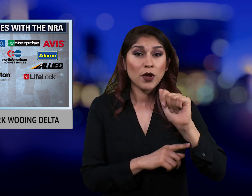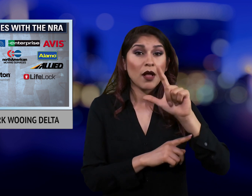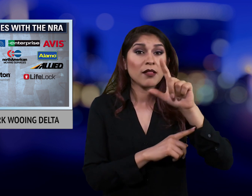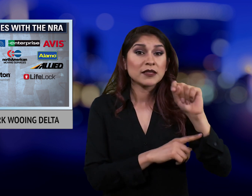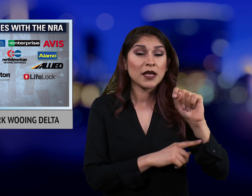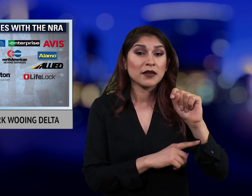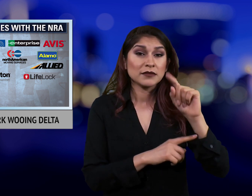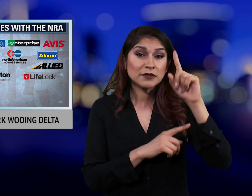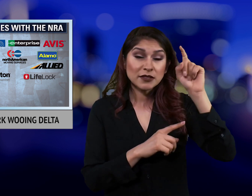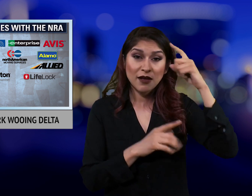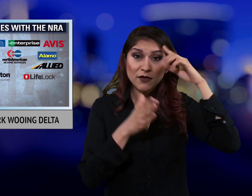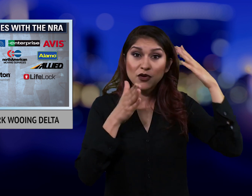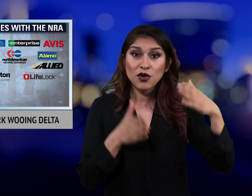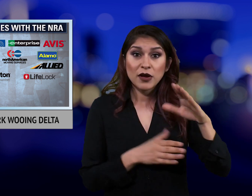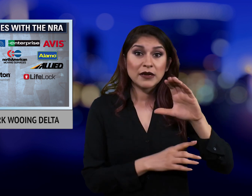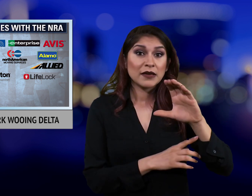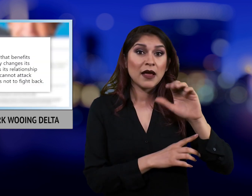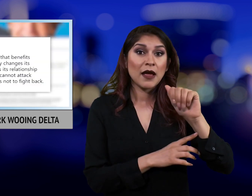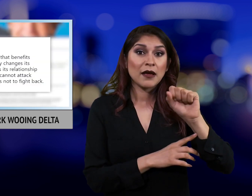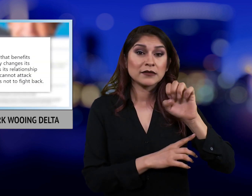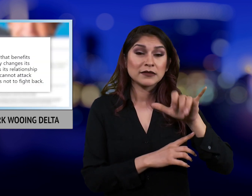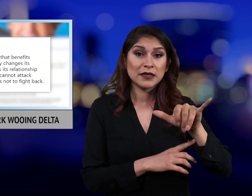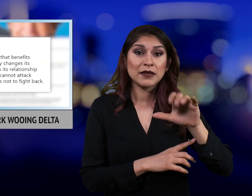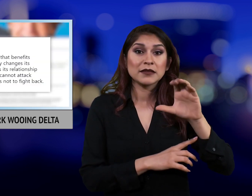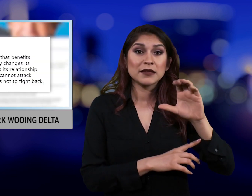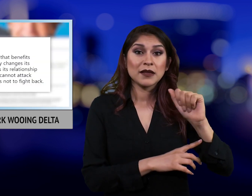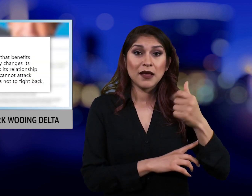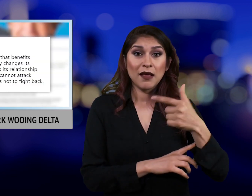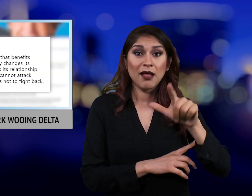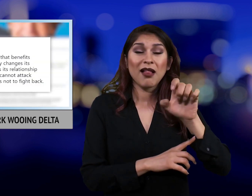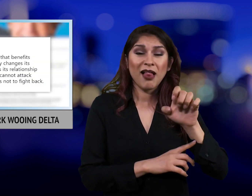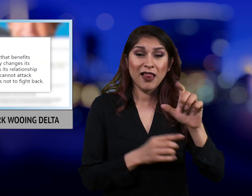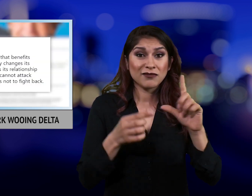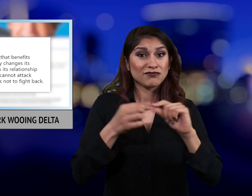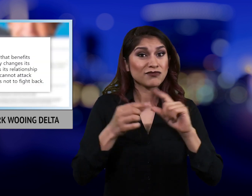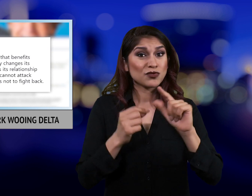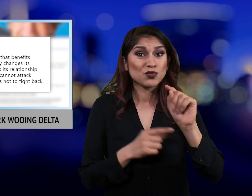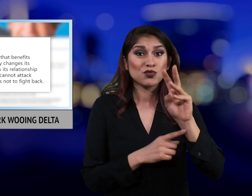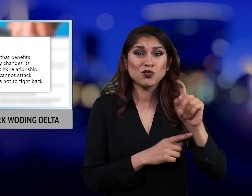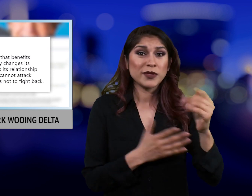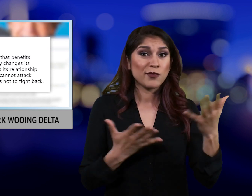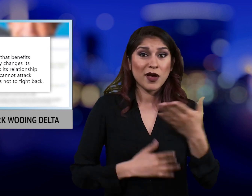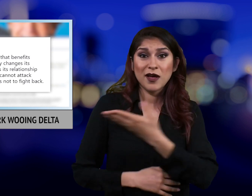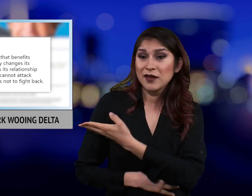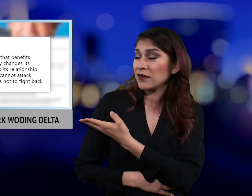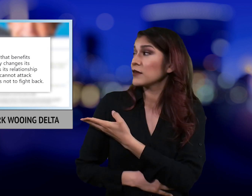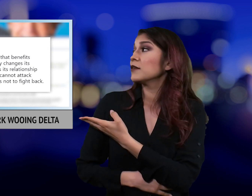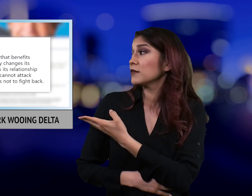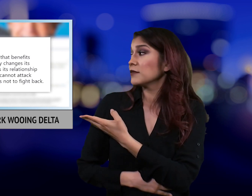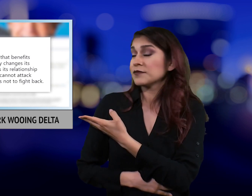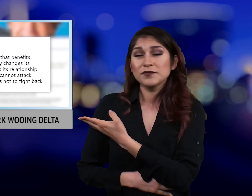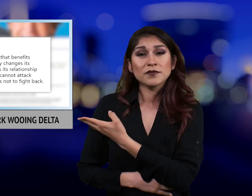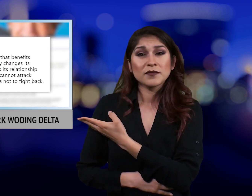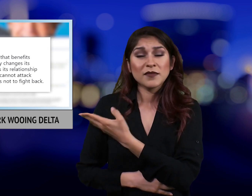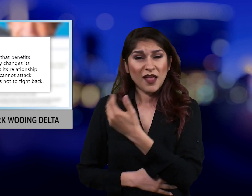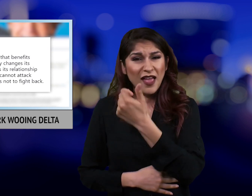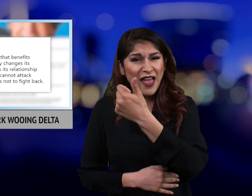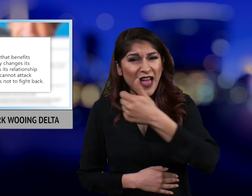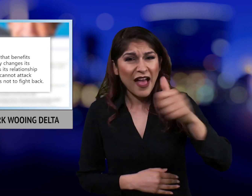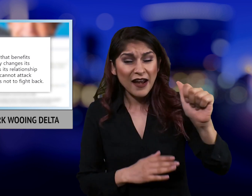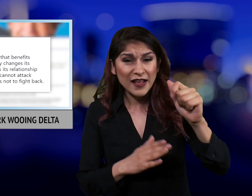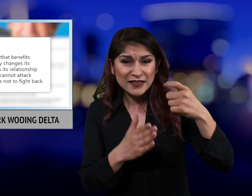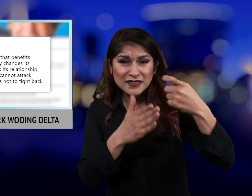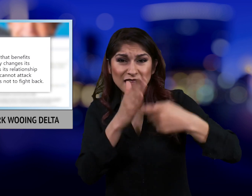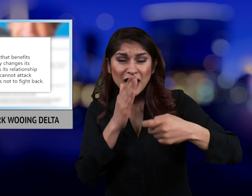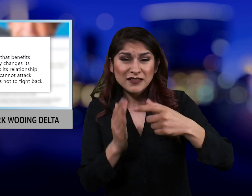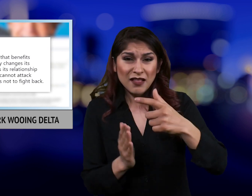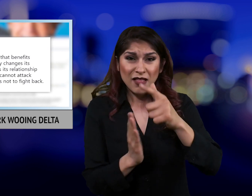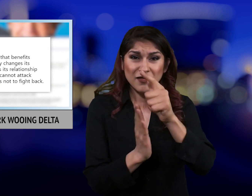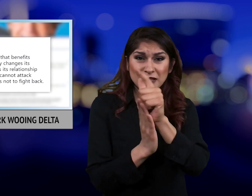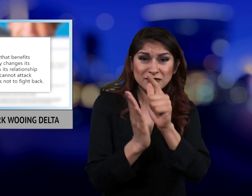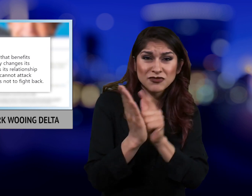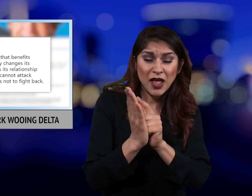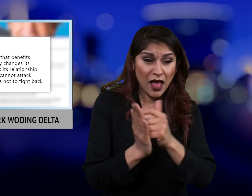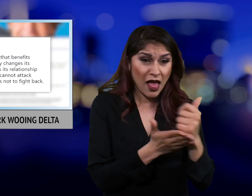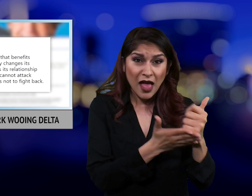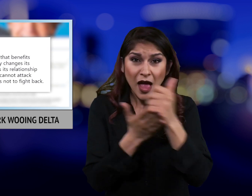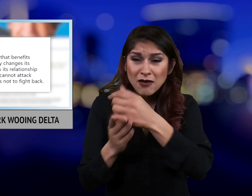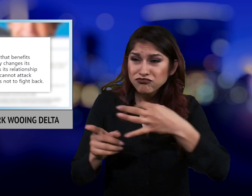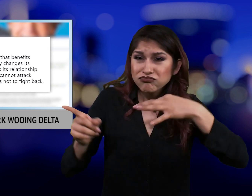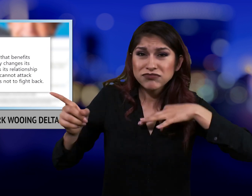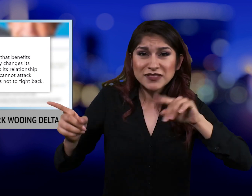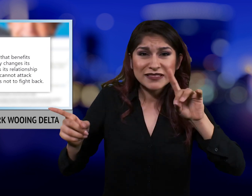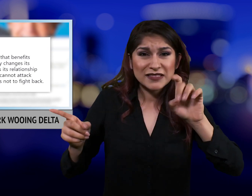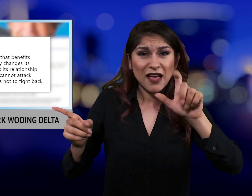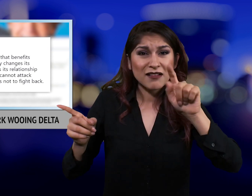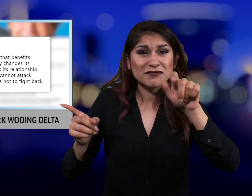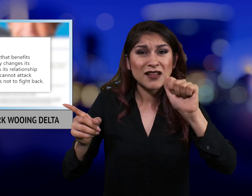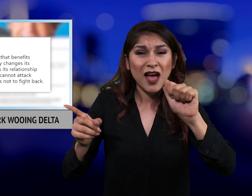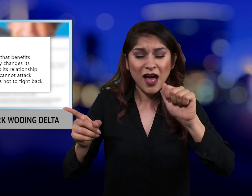Georgia's Lt. Gov. Casey Cagle tweeted: "I will kill any tax legislation that benefits